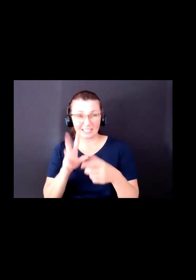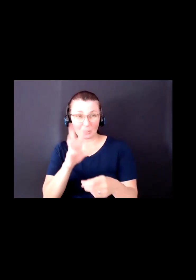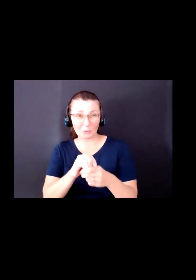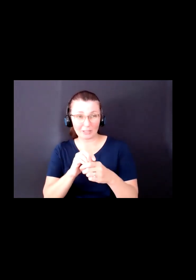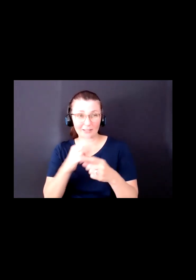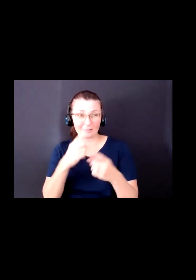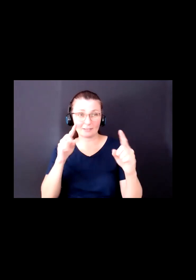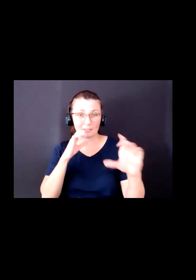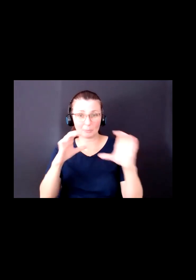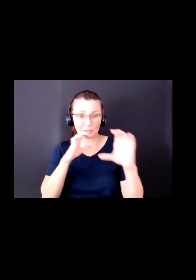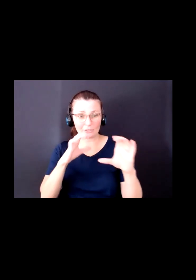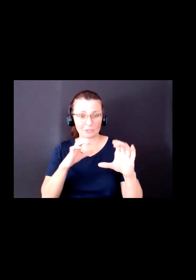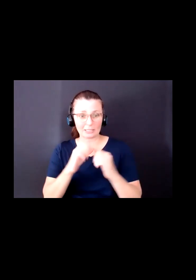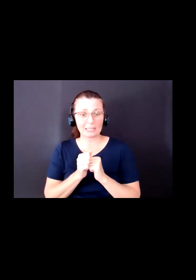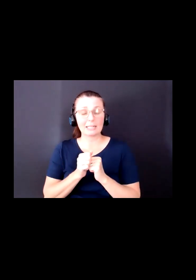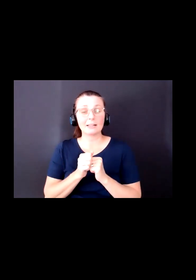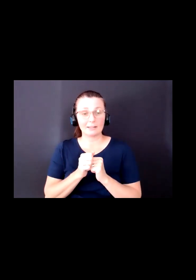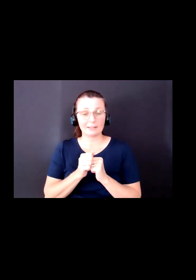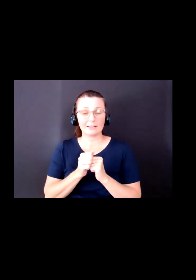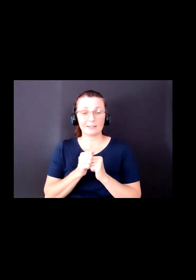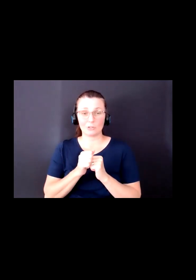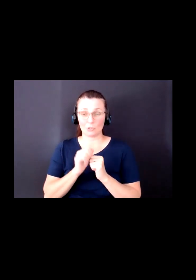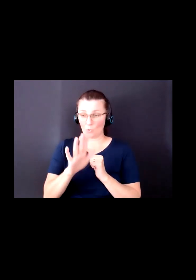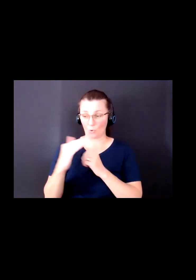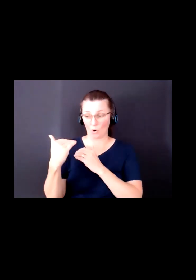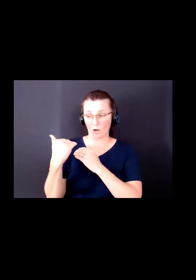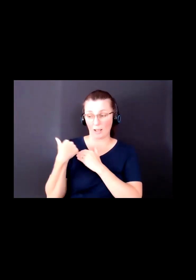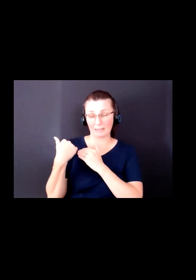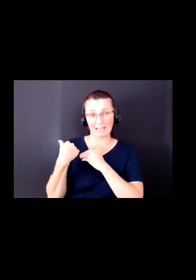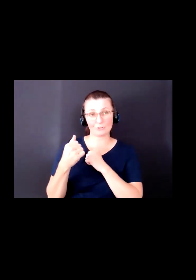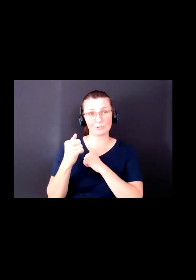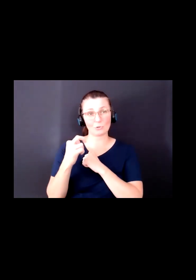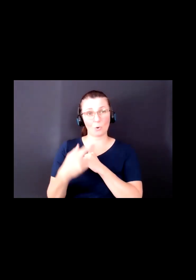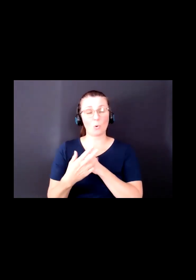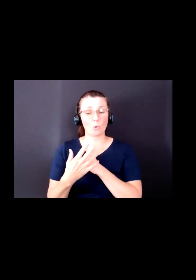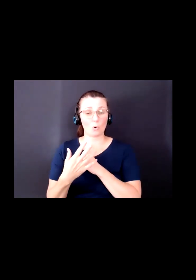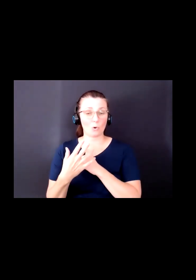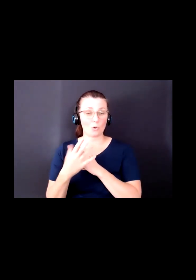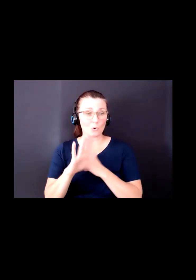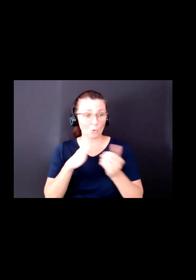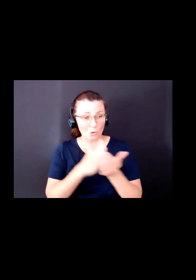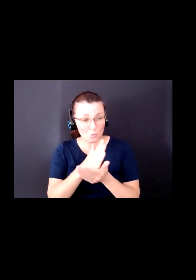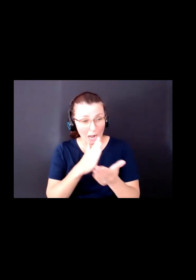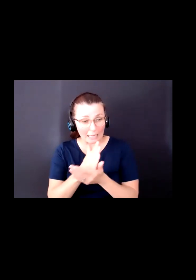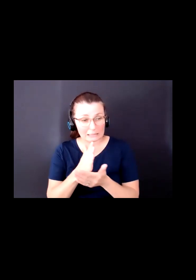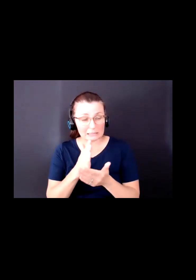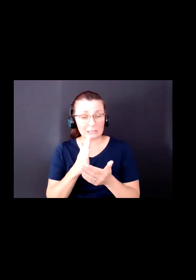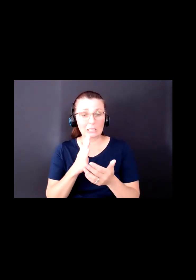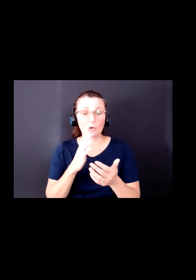you're looking to understand your obligations or your person is looking to understand your rights, or anyone wants to